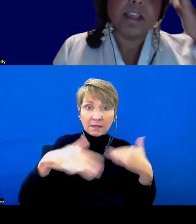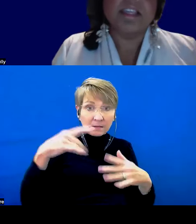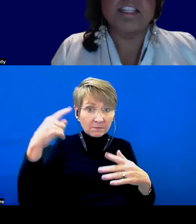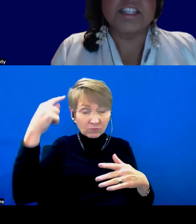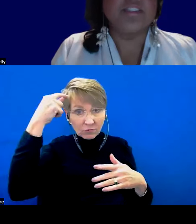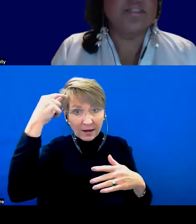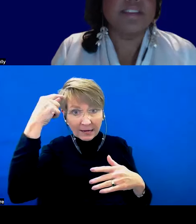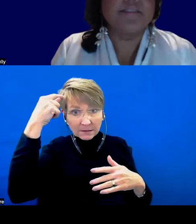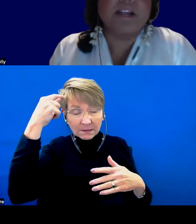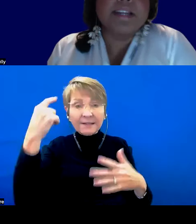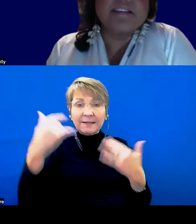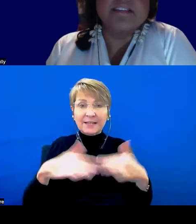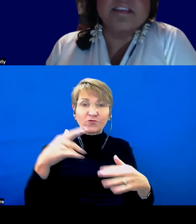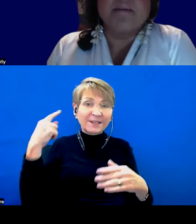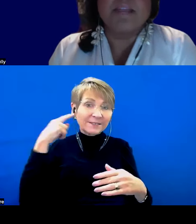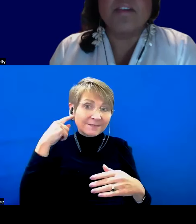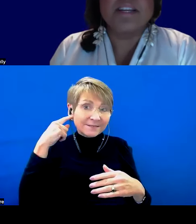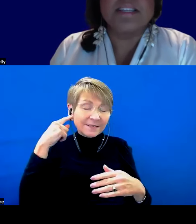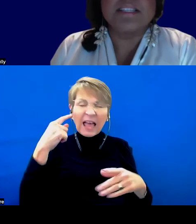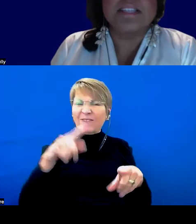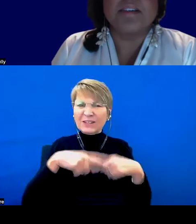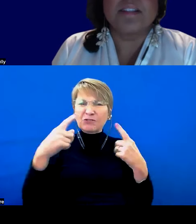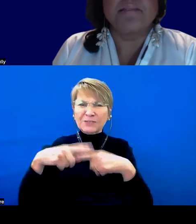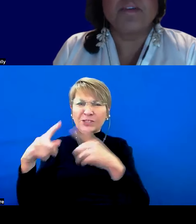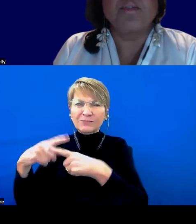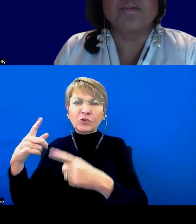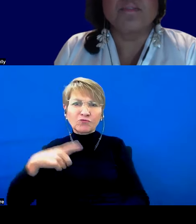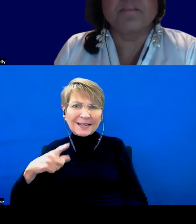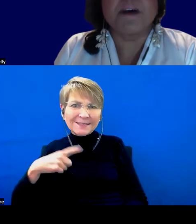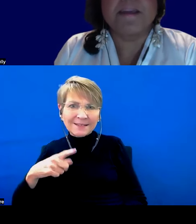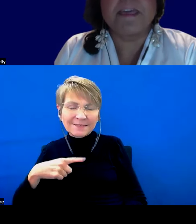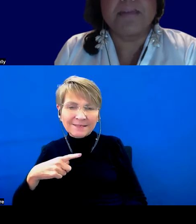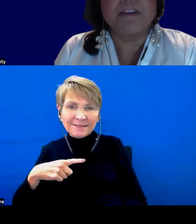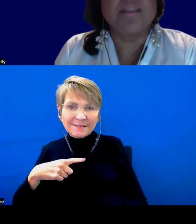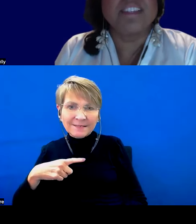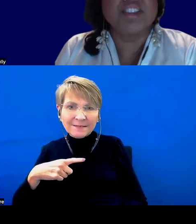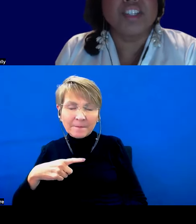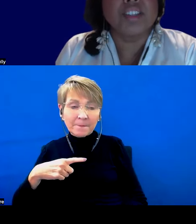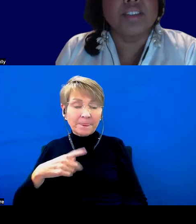Congenital deafblindness may not necessarily be caused by impairment of the structures of the